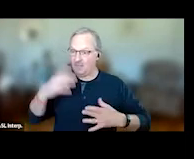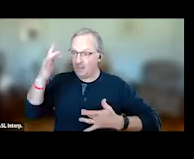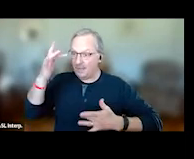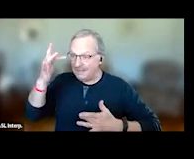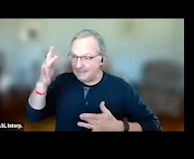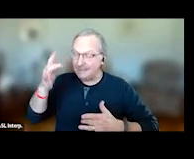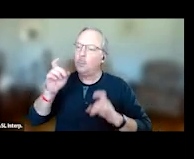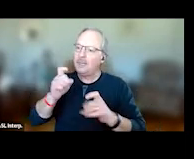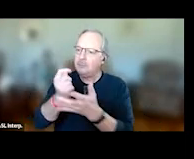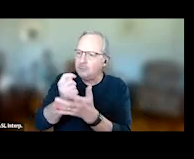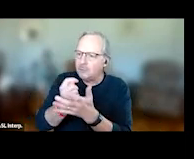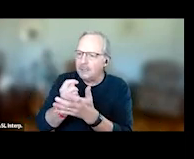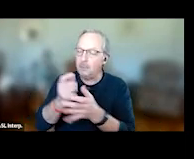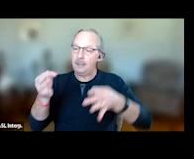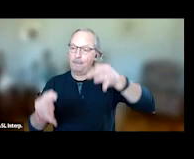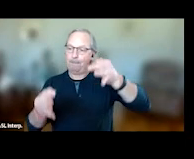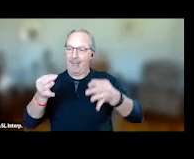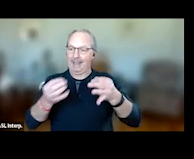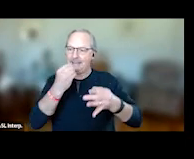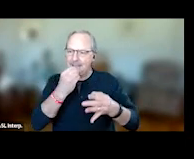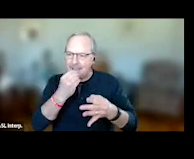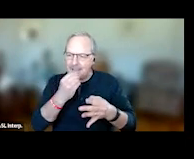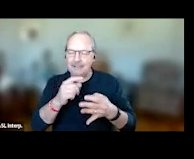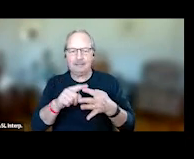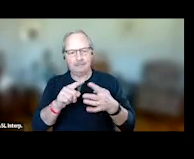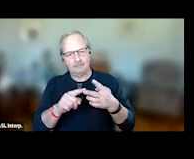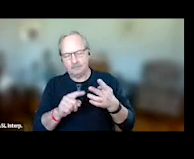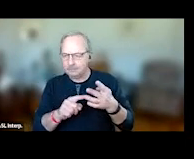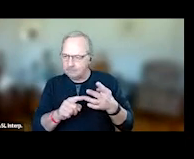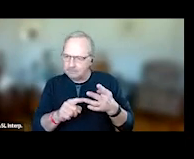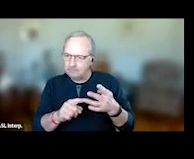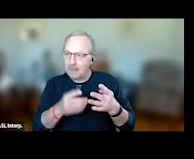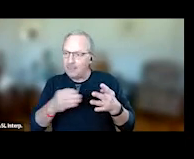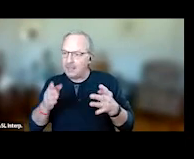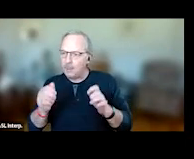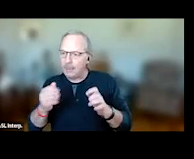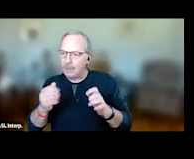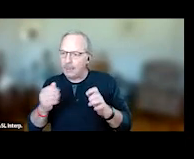We need to balance our eating. We know our, the things that we consume have a really